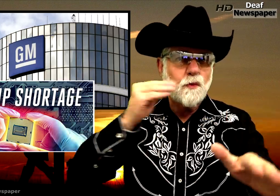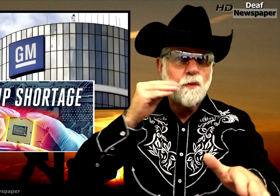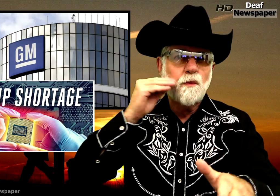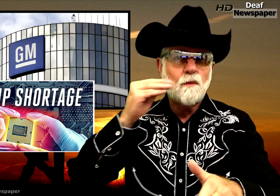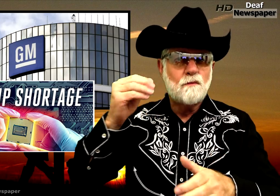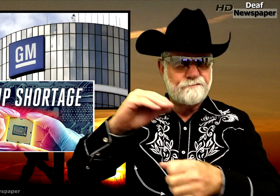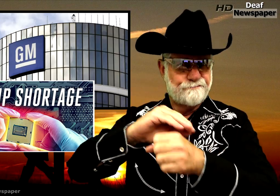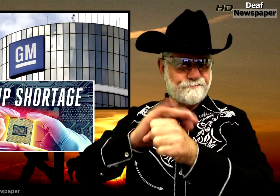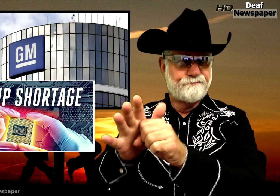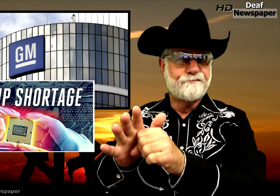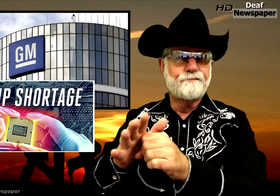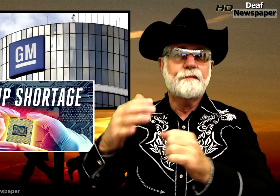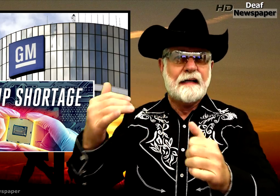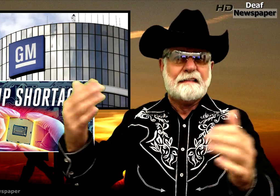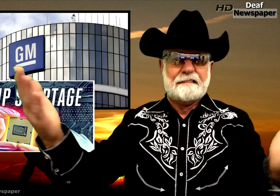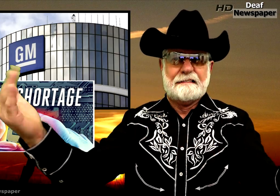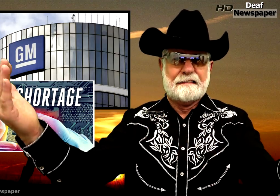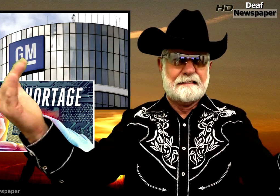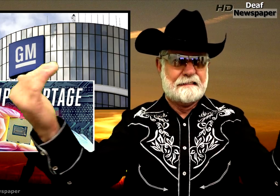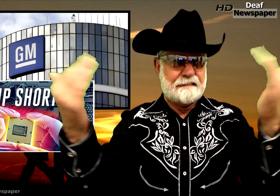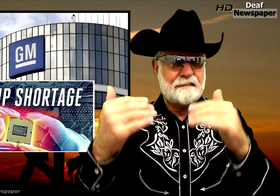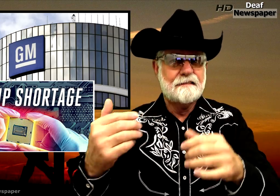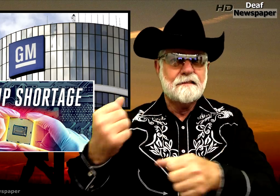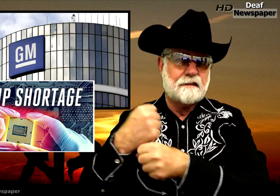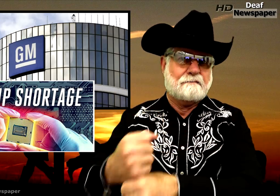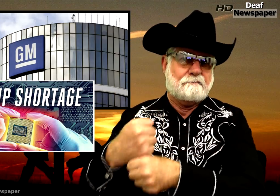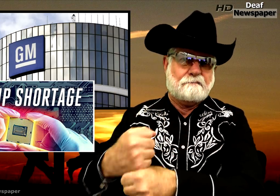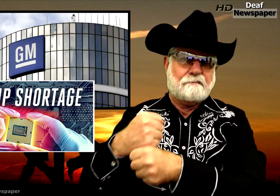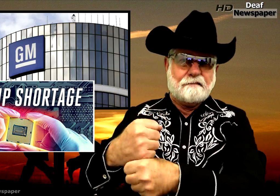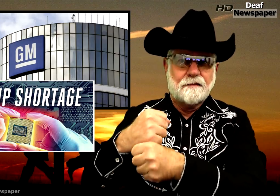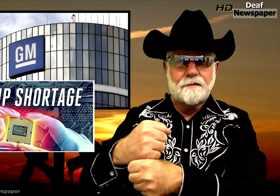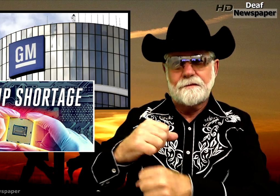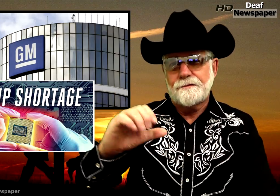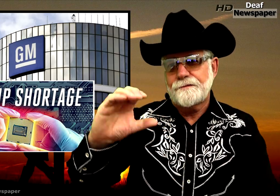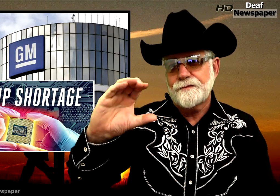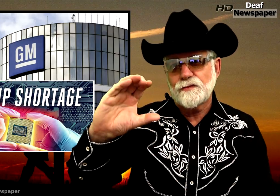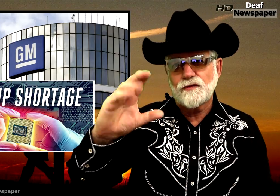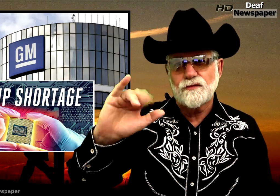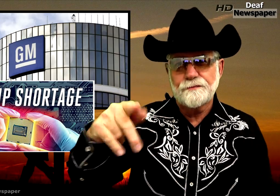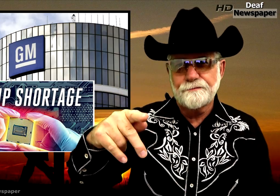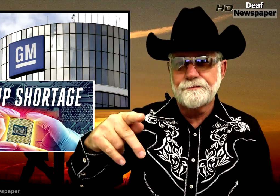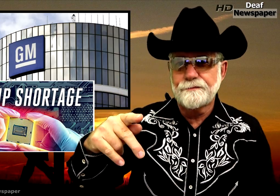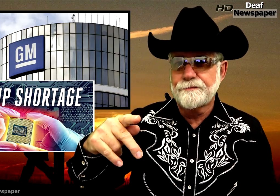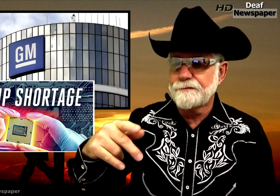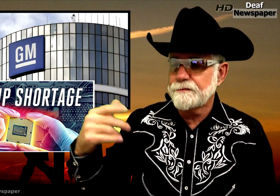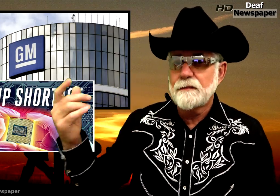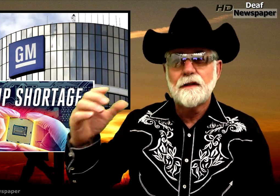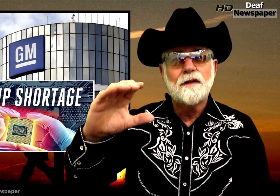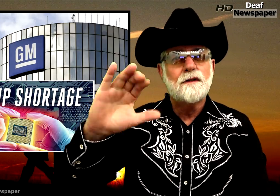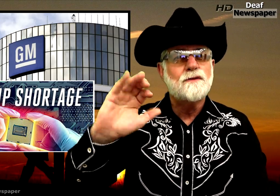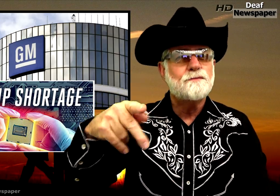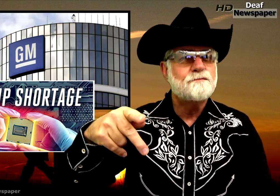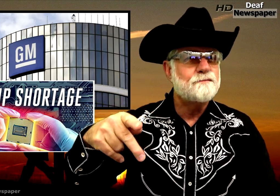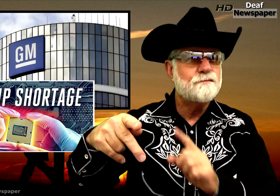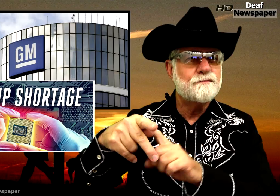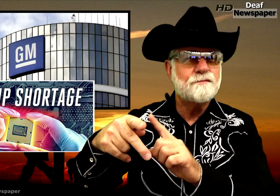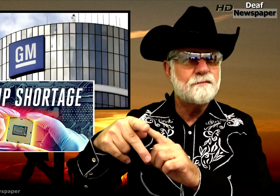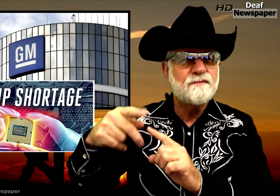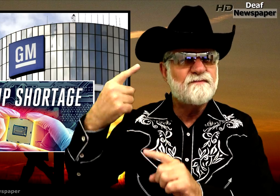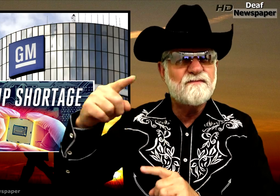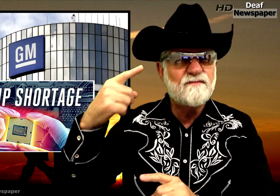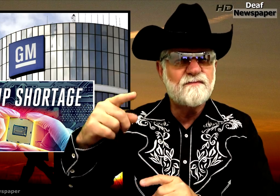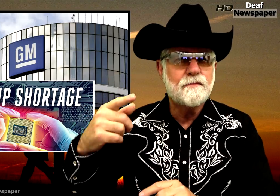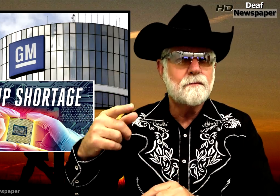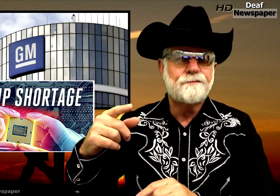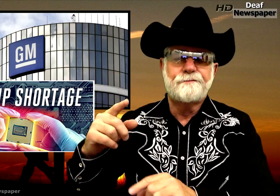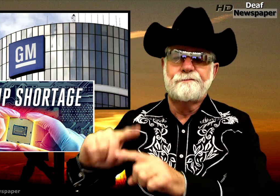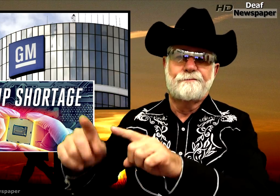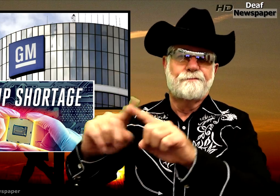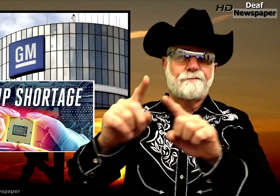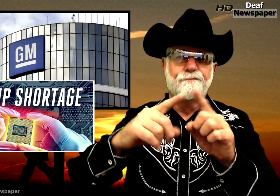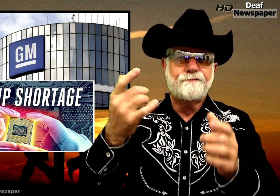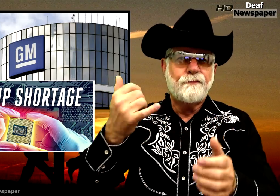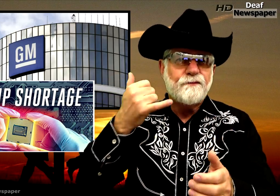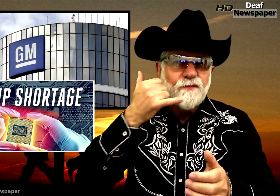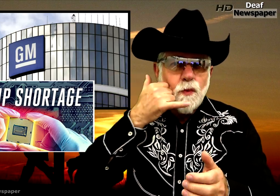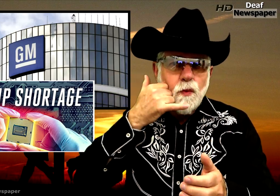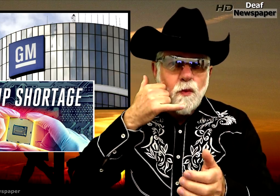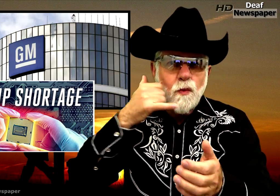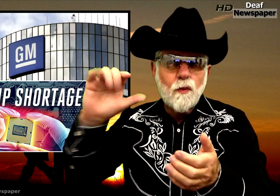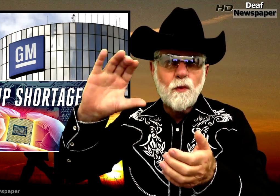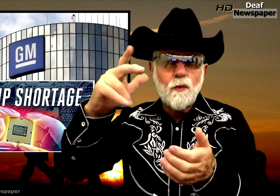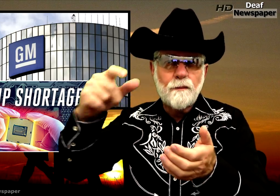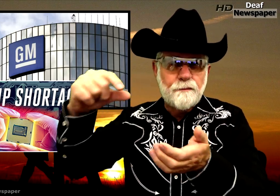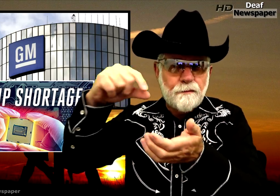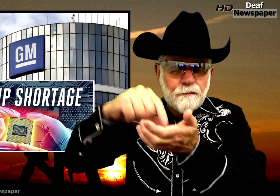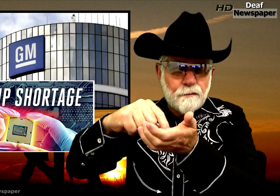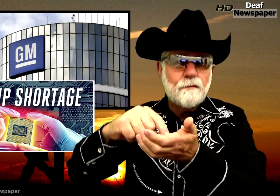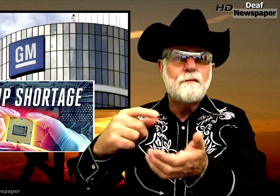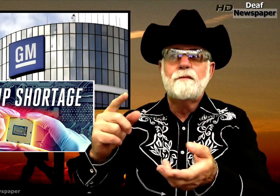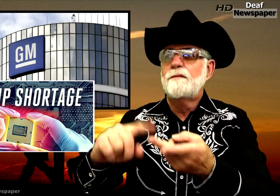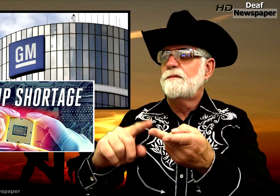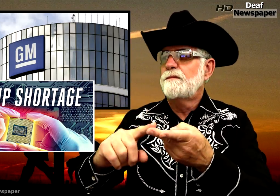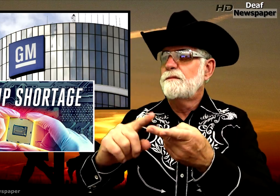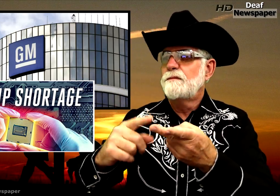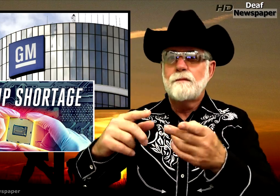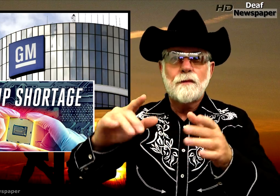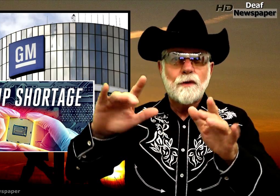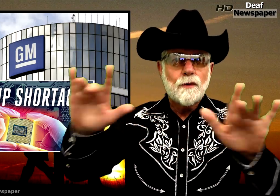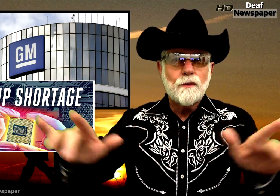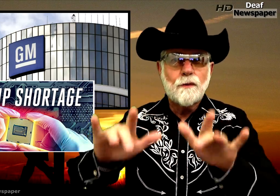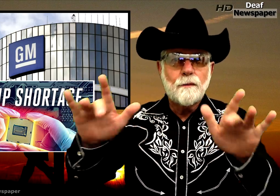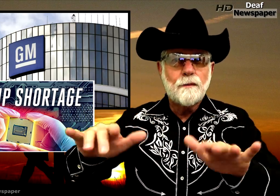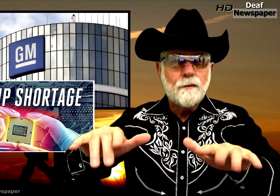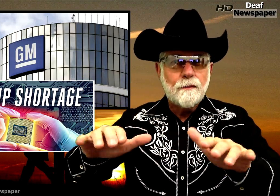Now workers are back making chips. What is the chip for for your phones to plug-in for your computer.